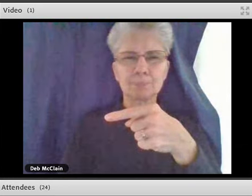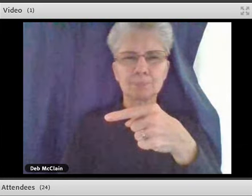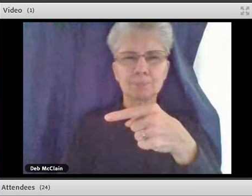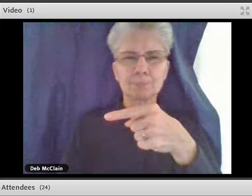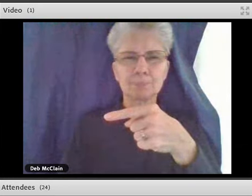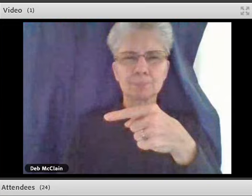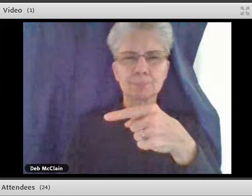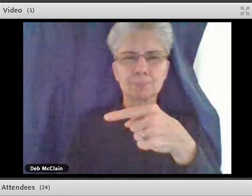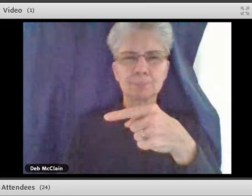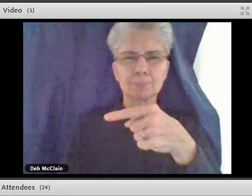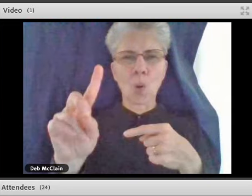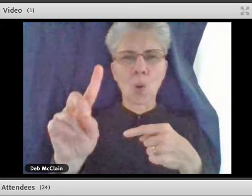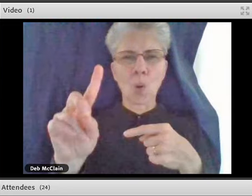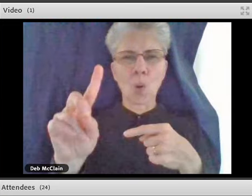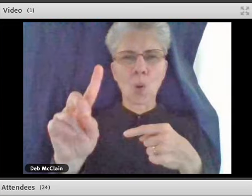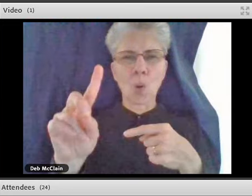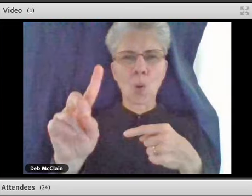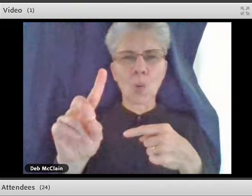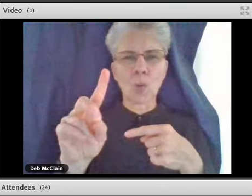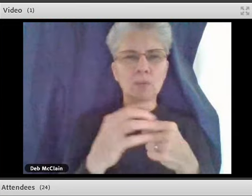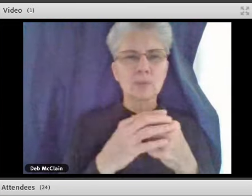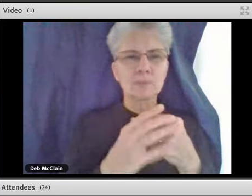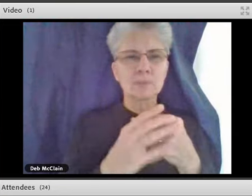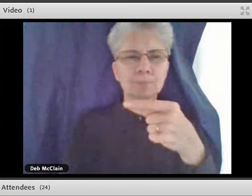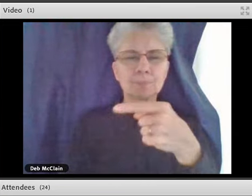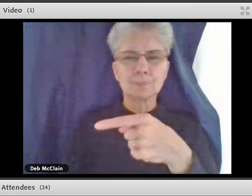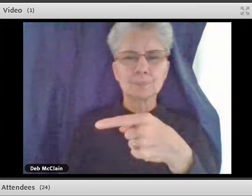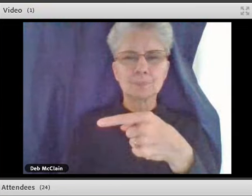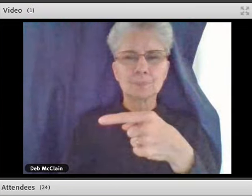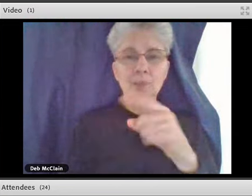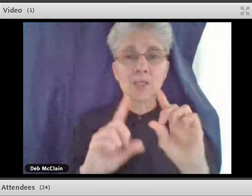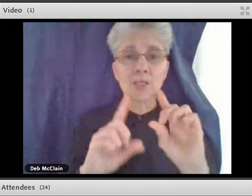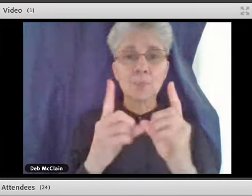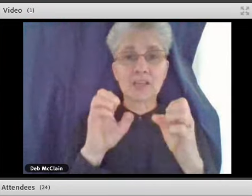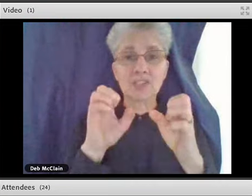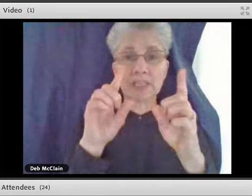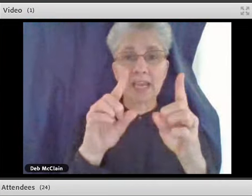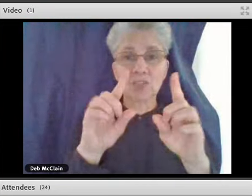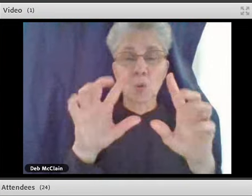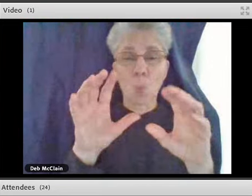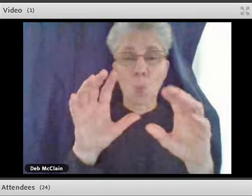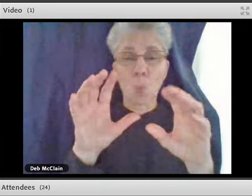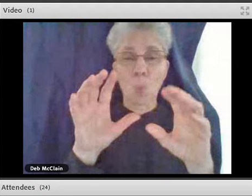So, these are just a couple more. So, this is NORD, for people that have rare disorders.